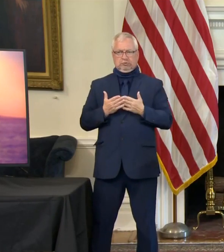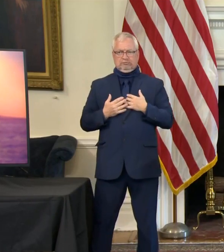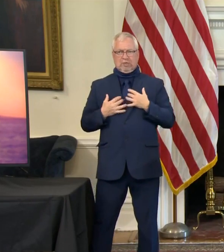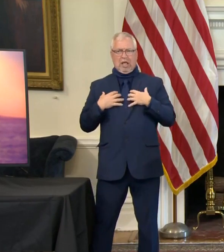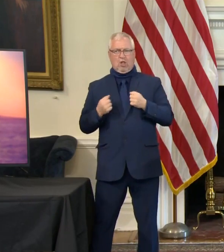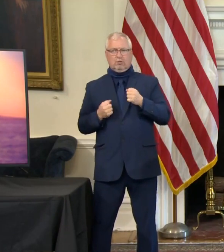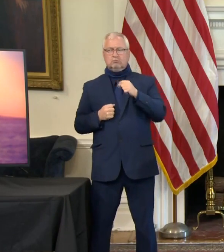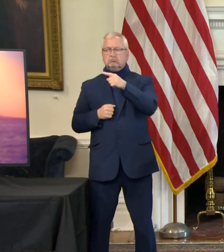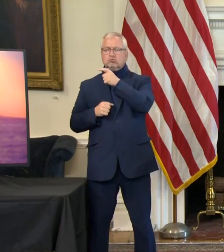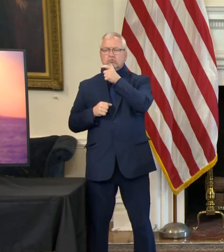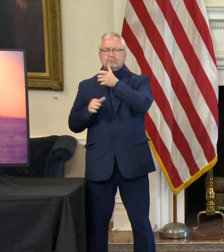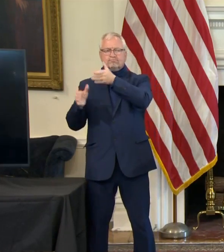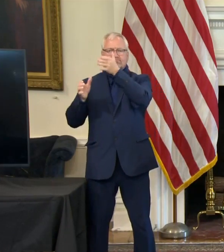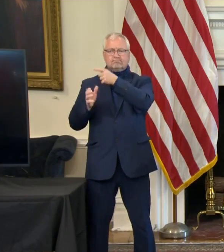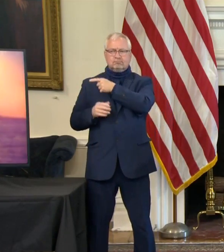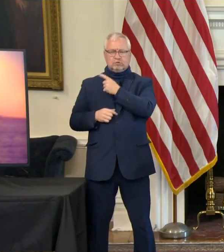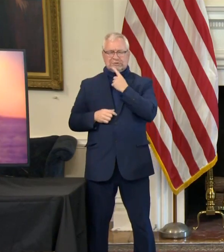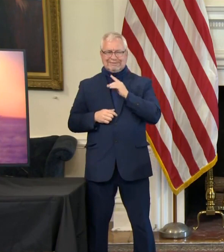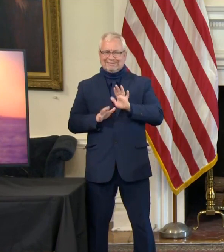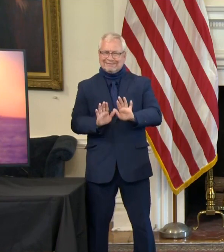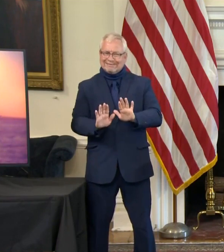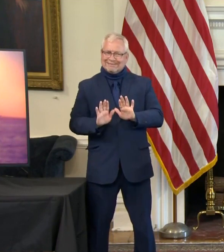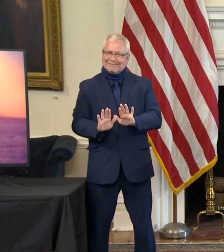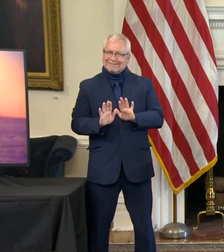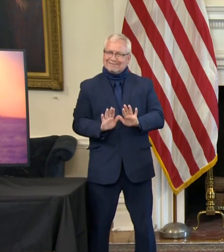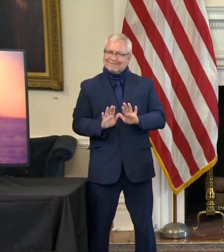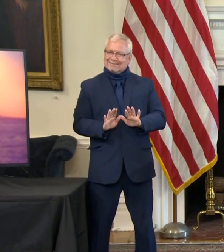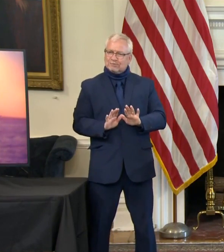YOU GET STATEMENT LIKE THAT FROM PUBLIC HEALTH EXPERTS.